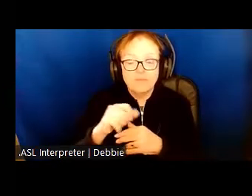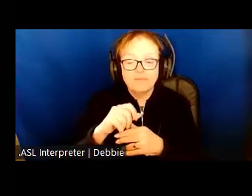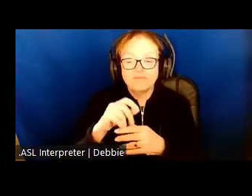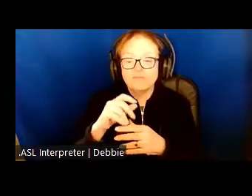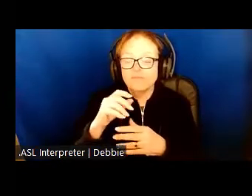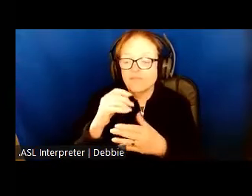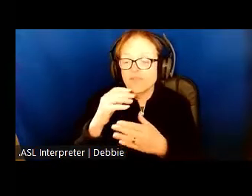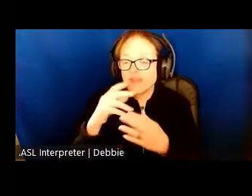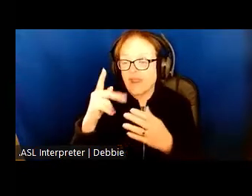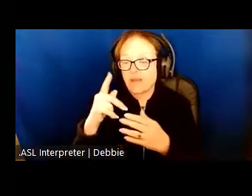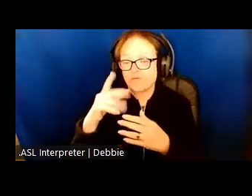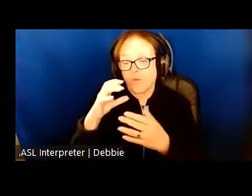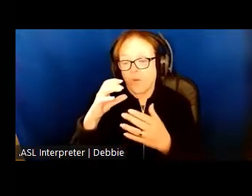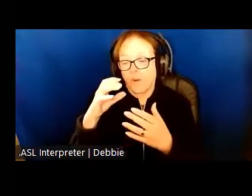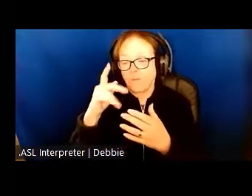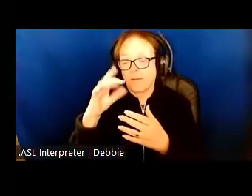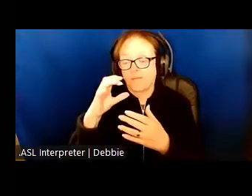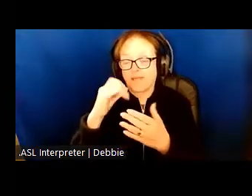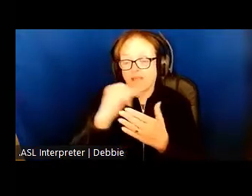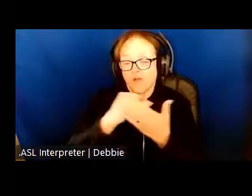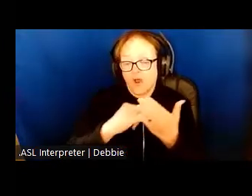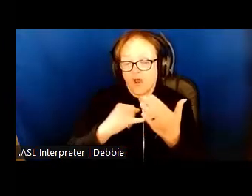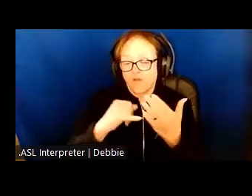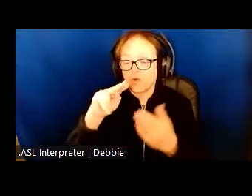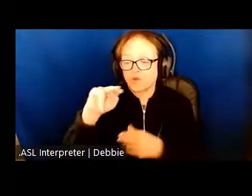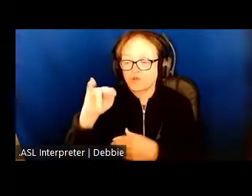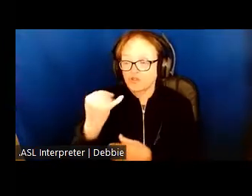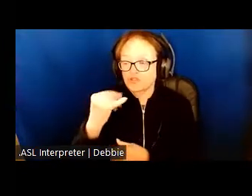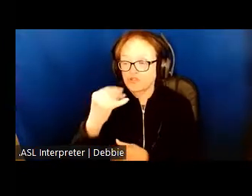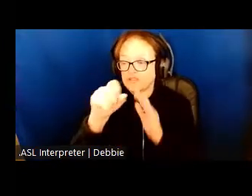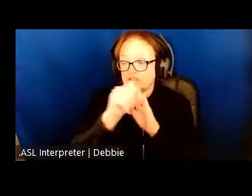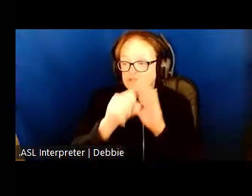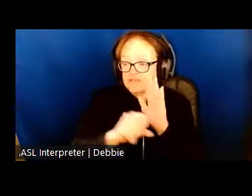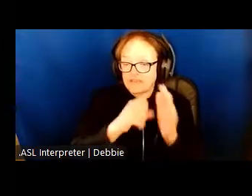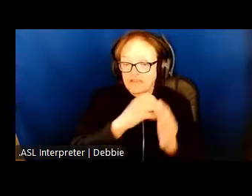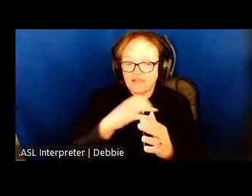at the New Jersey State Council on the Arts. I am pleased to be here with our partners